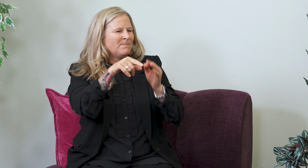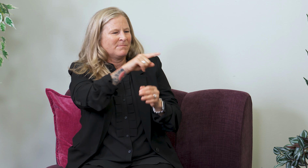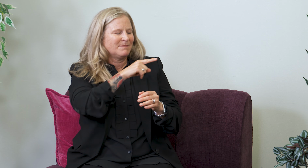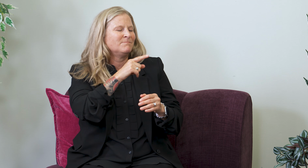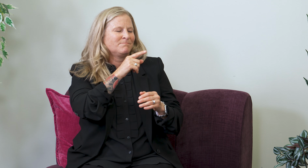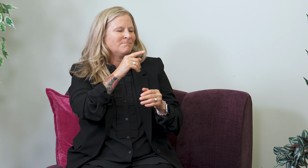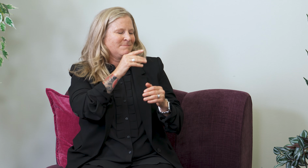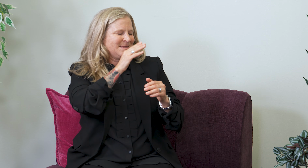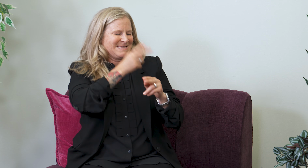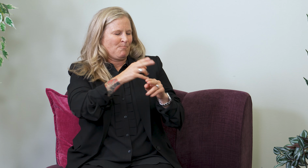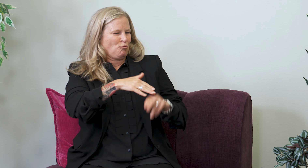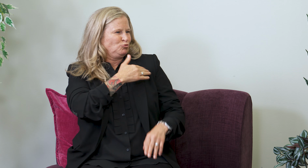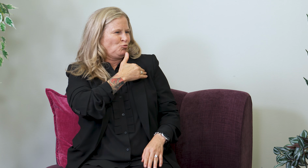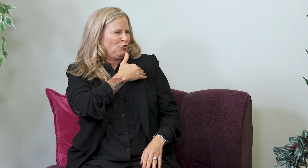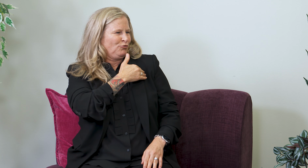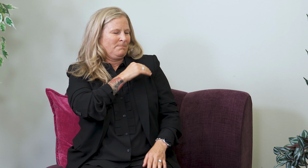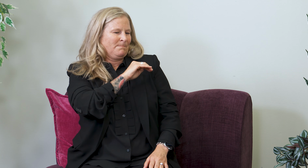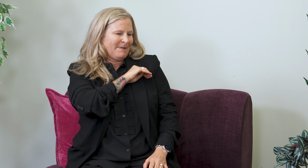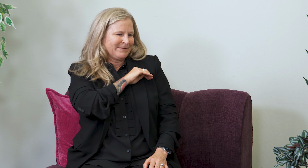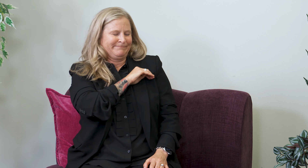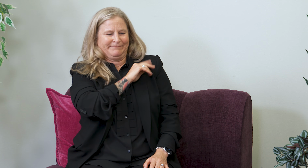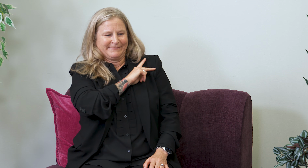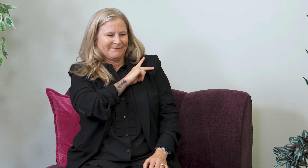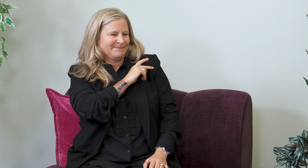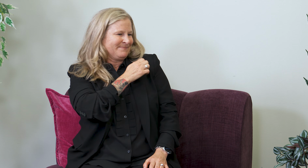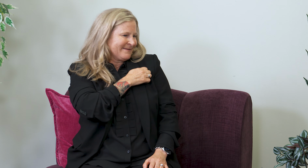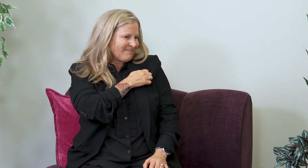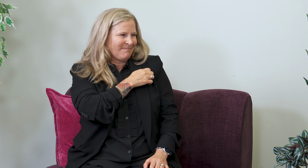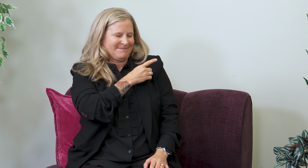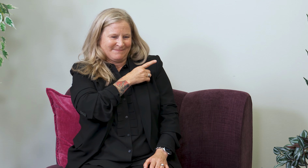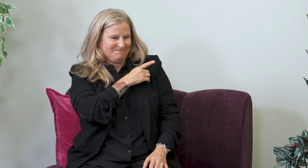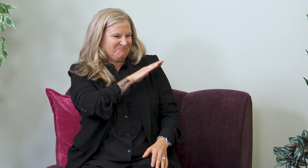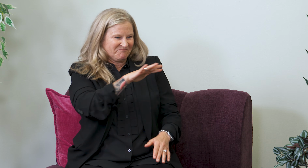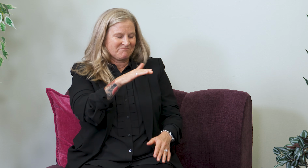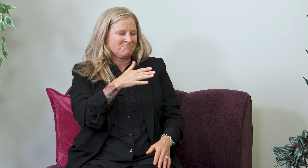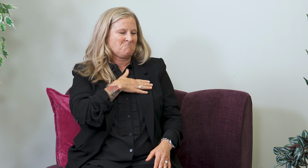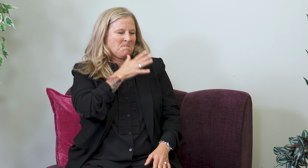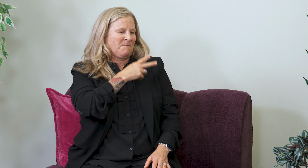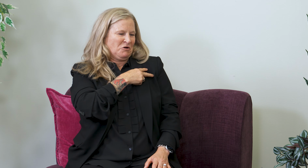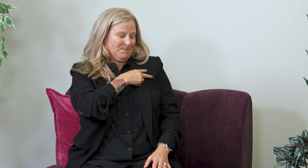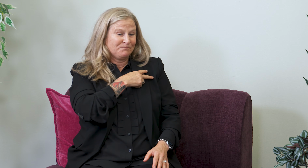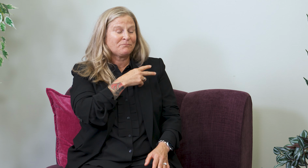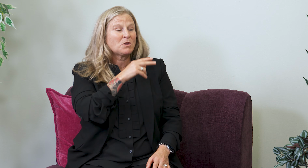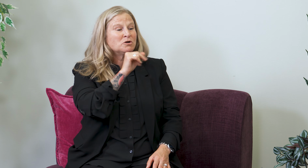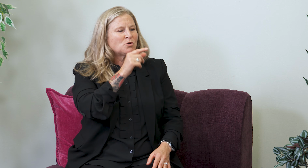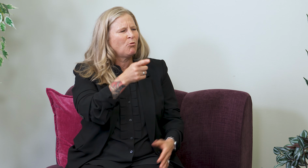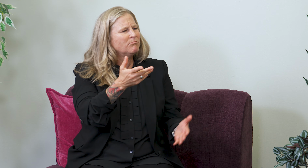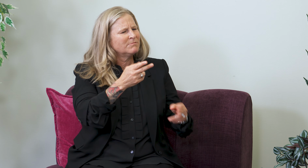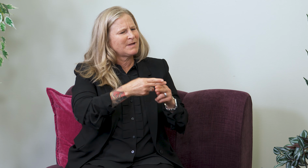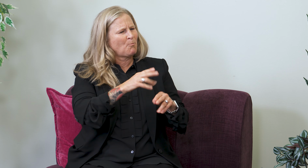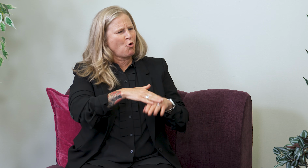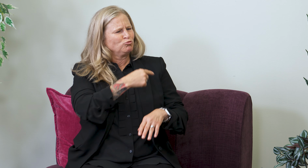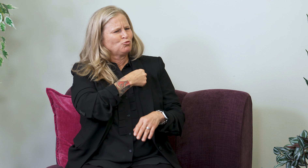My mother is a “V” on the other side. But all of our sign names- “M” “K” “E” “D” on a shoulder for someone.